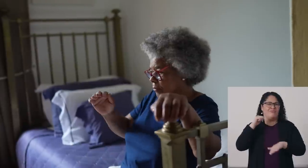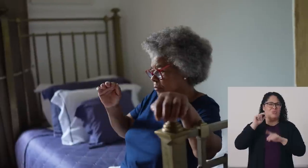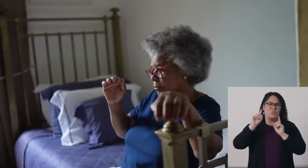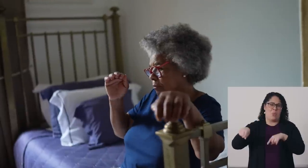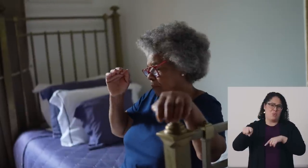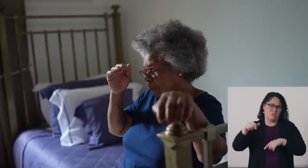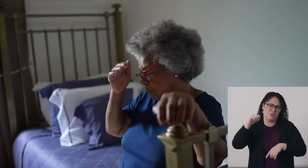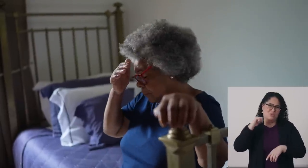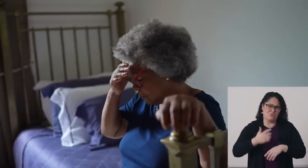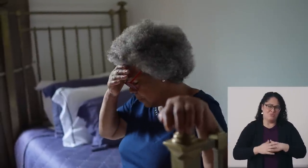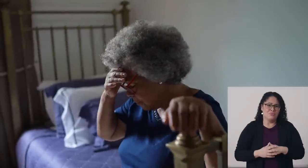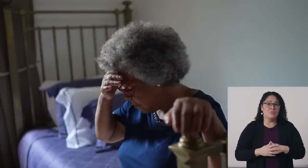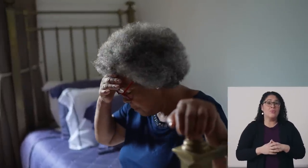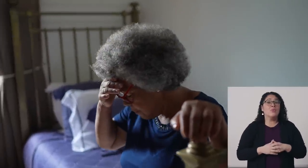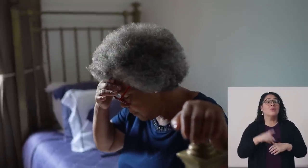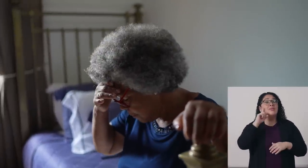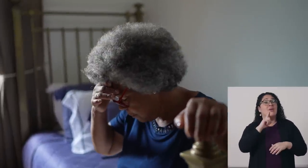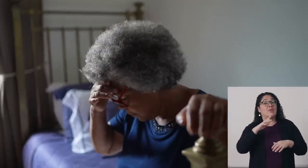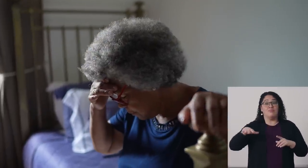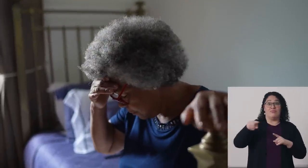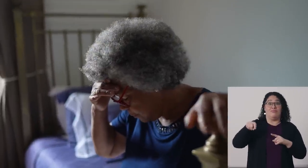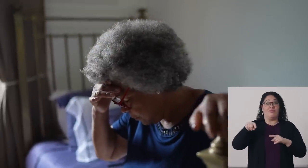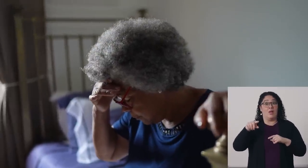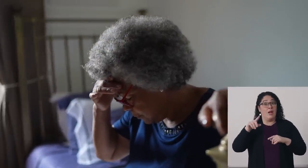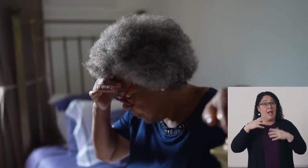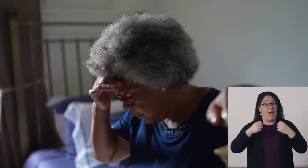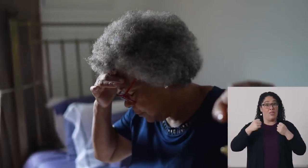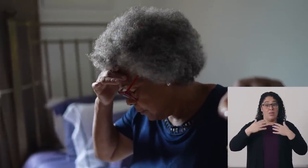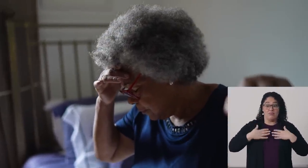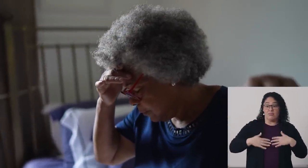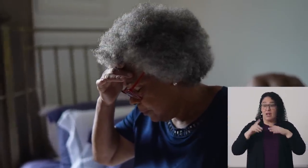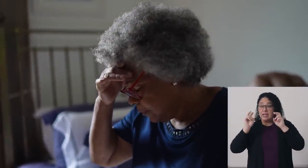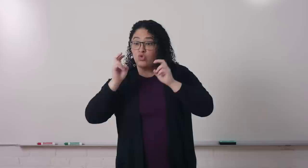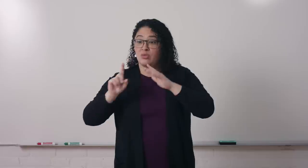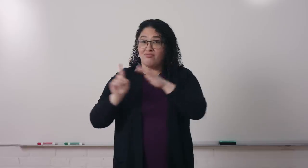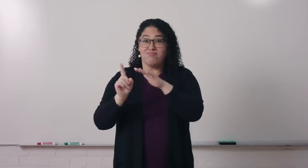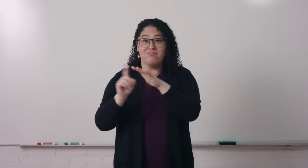For these reasons, health problems may accumulate over time, contributing to substantial health